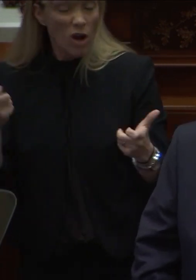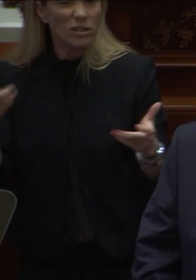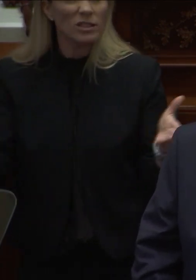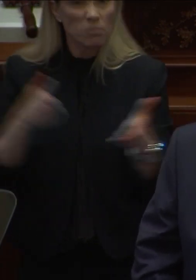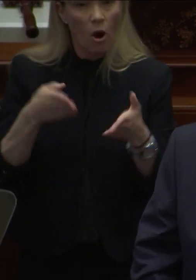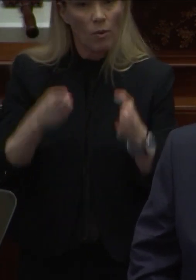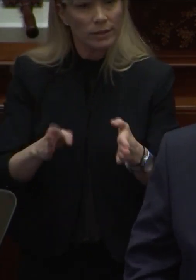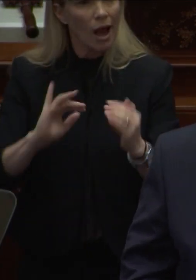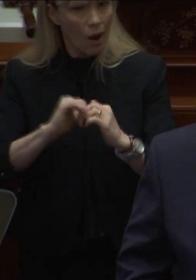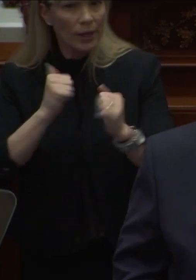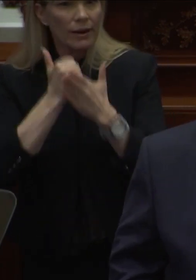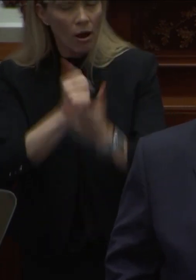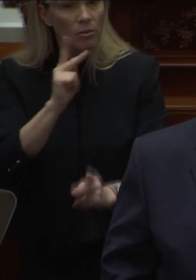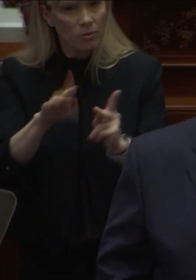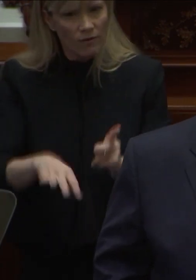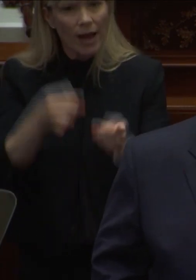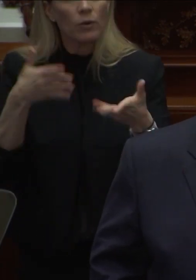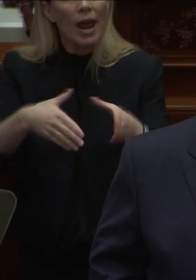WE AS A SOCIETY INADVERTENTLY